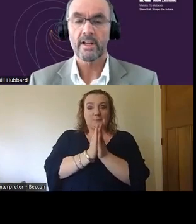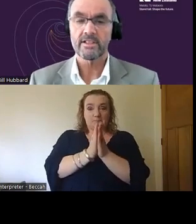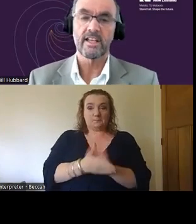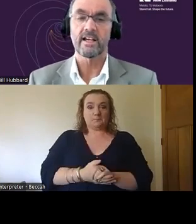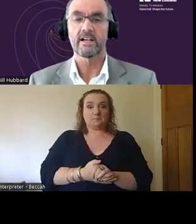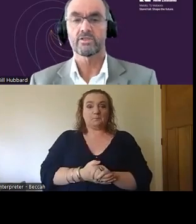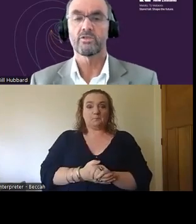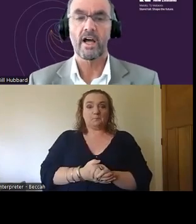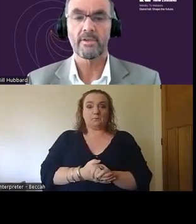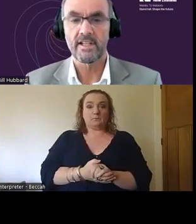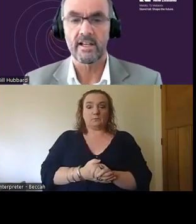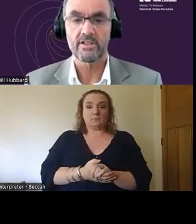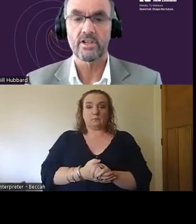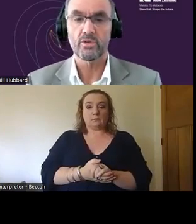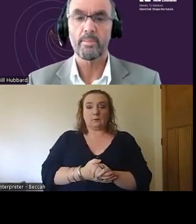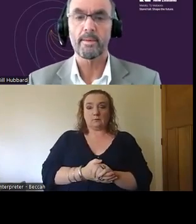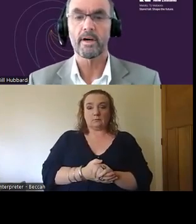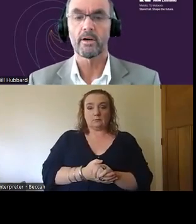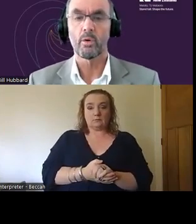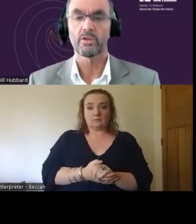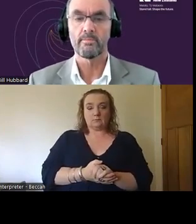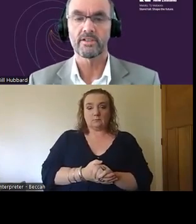(speaking Maori language)